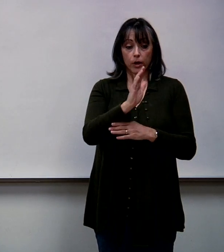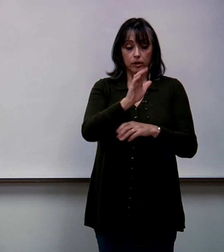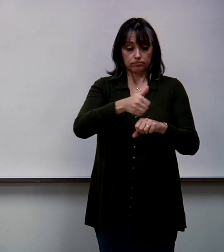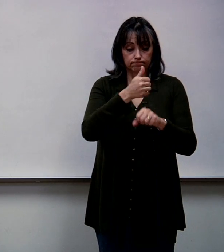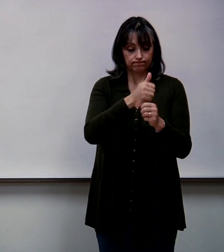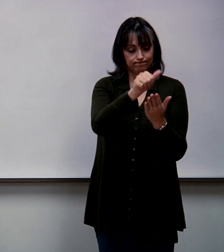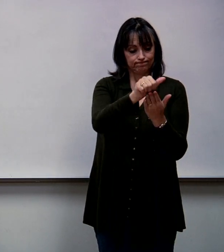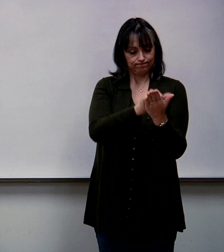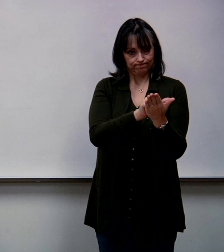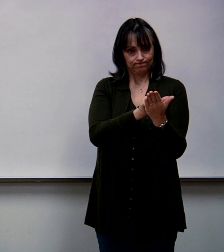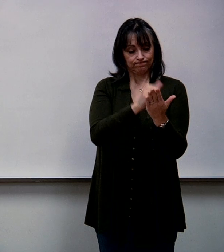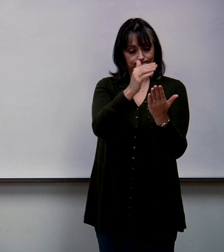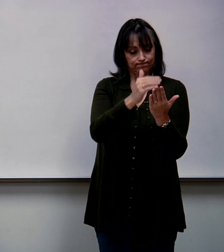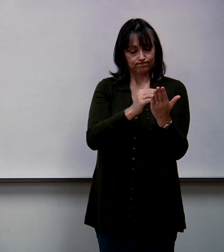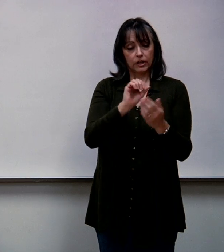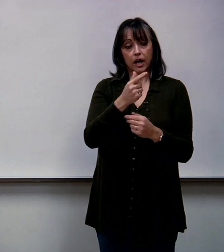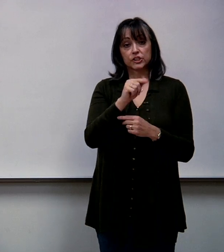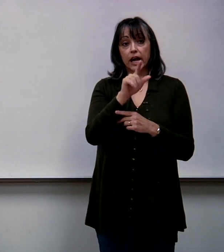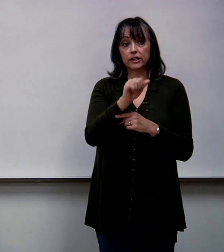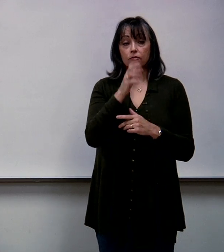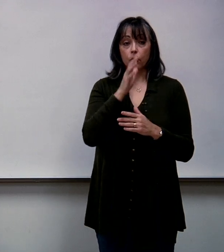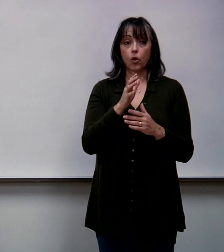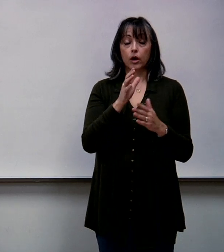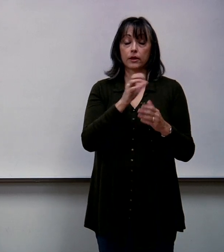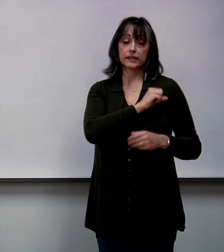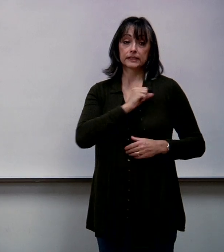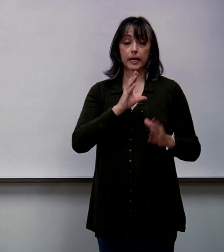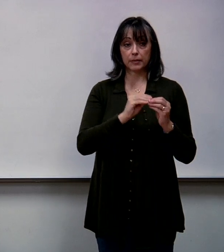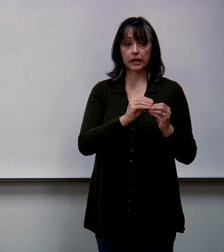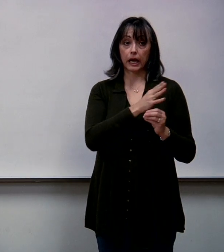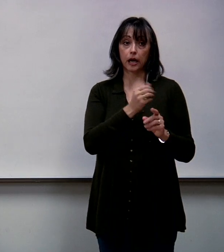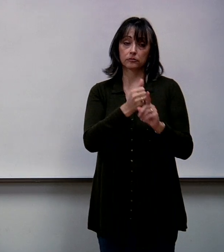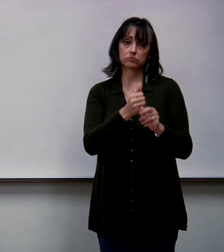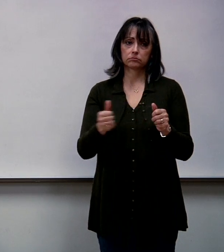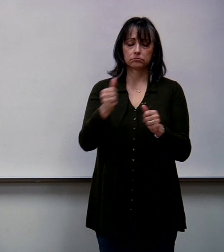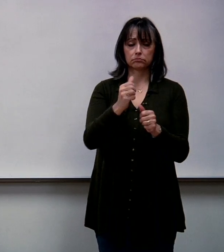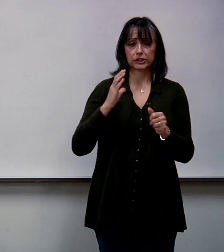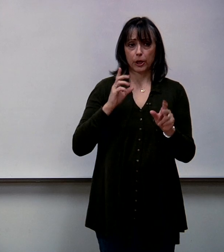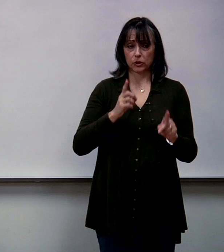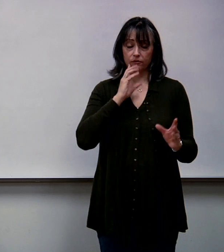for the Senate meeting and chairs the Senate meetings. So it is the job of the vice president to